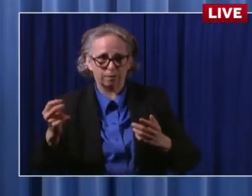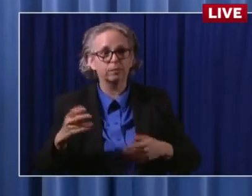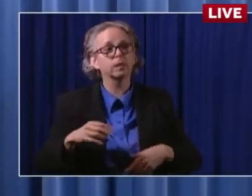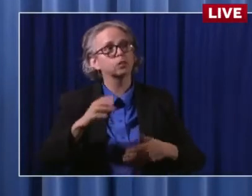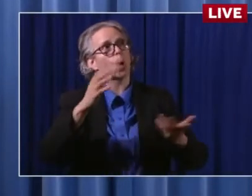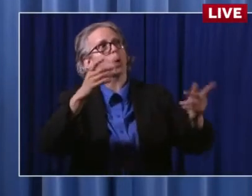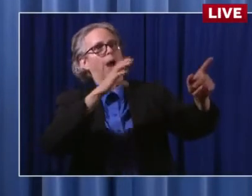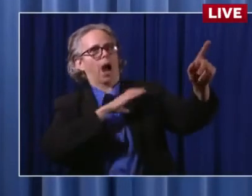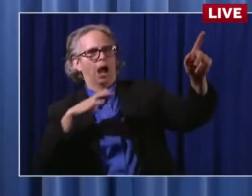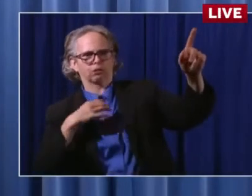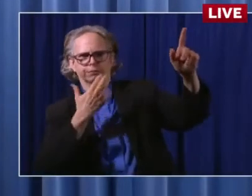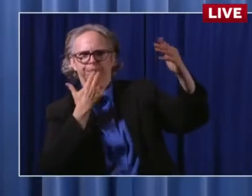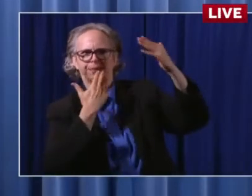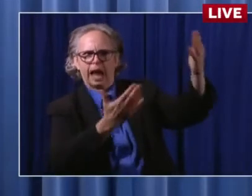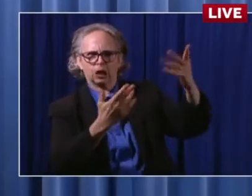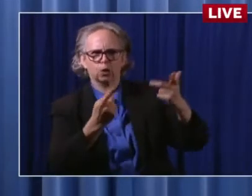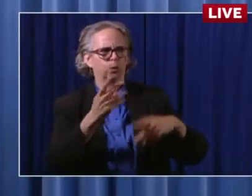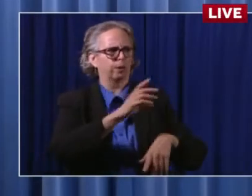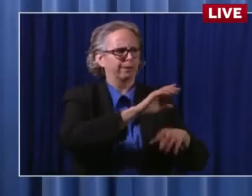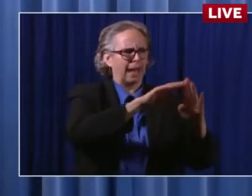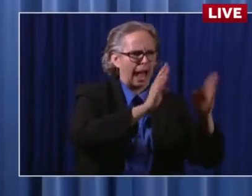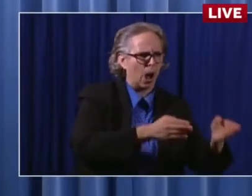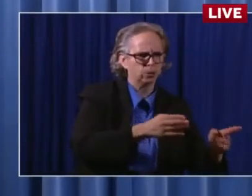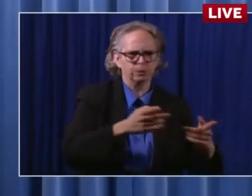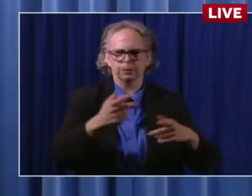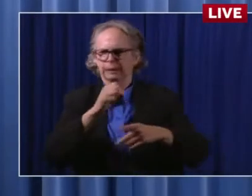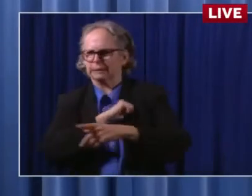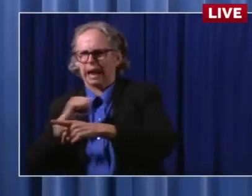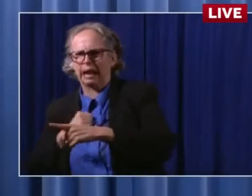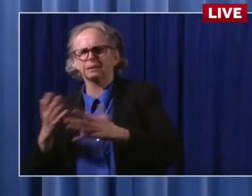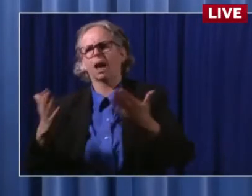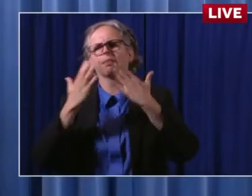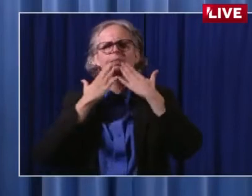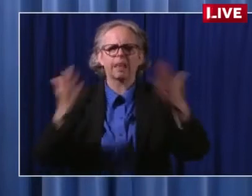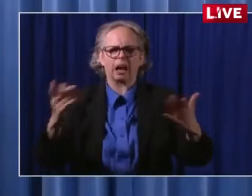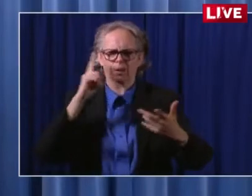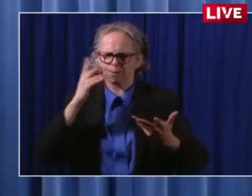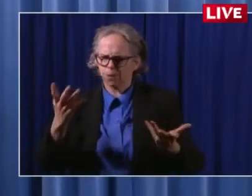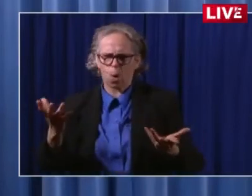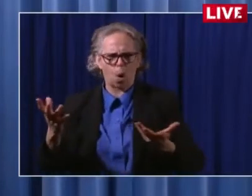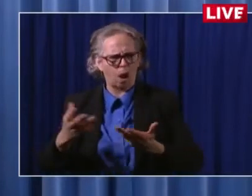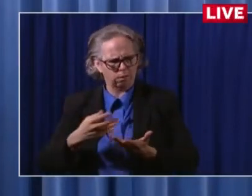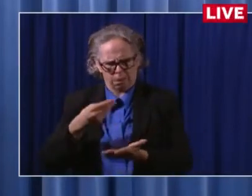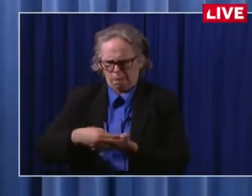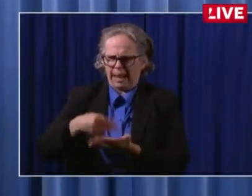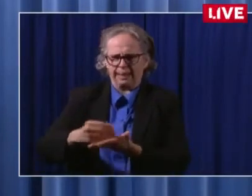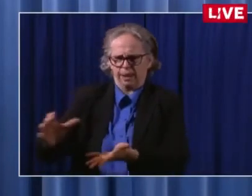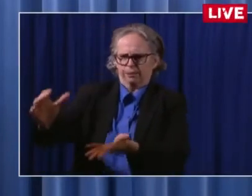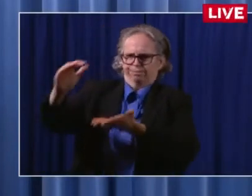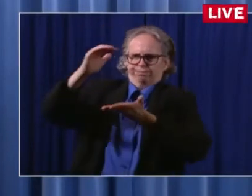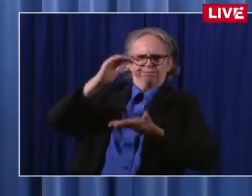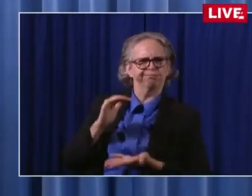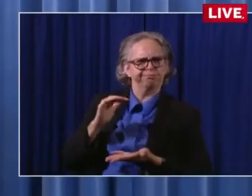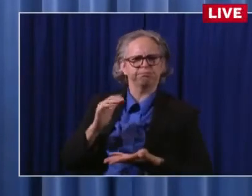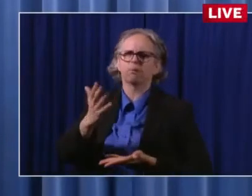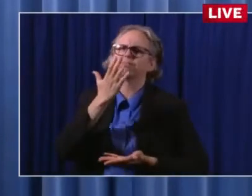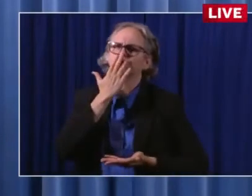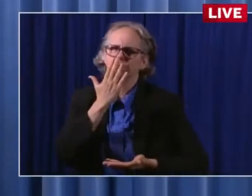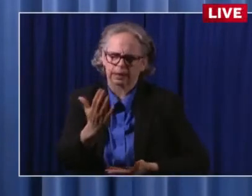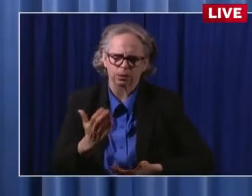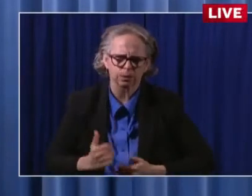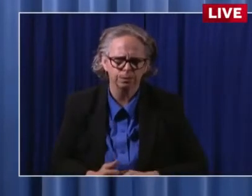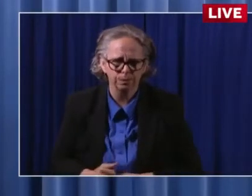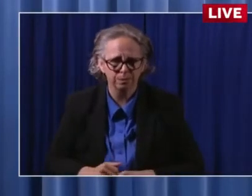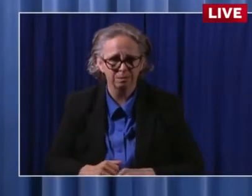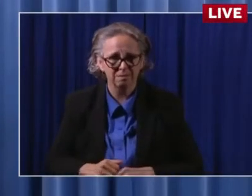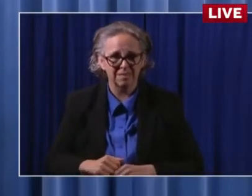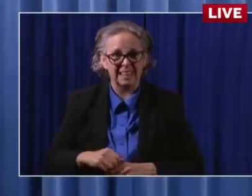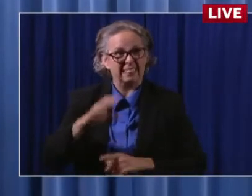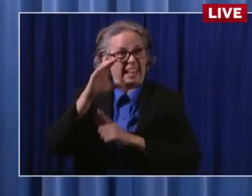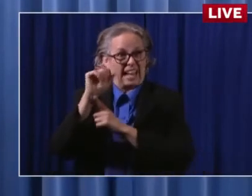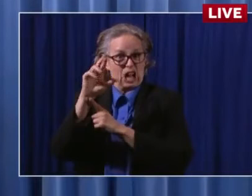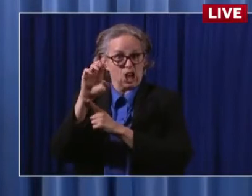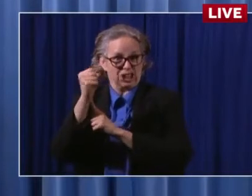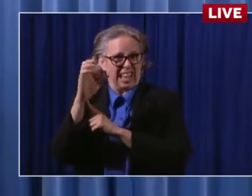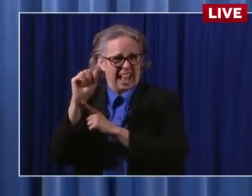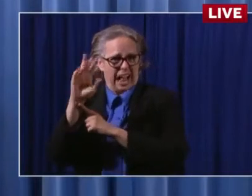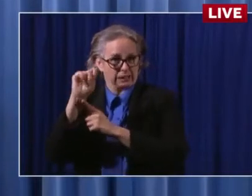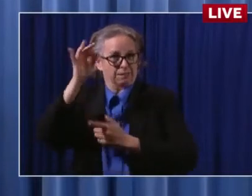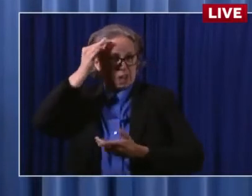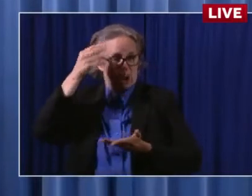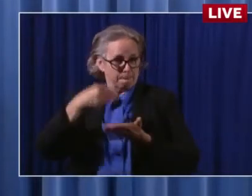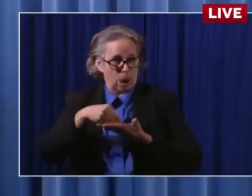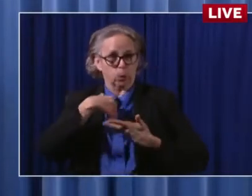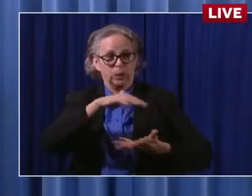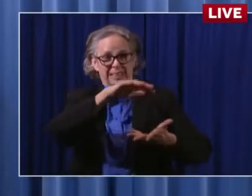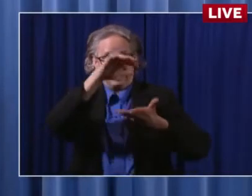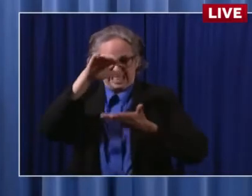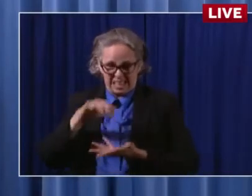I WANT TO THANK OUR MEMBERS OF THE FEDERAL CONGRESS, BOTH IN THE HOUSE AND THE SENATE, FOR PROVIDING THESE CARE DOLLARS.